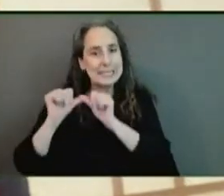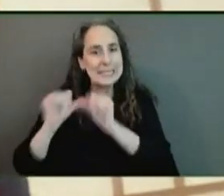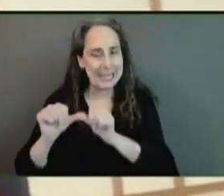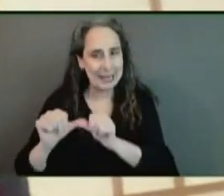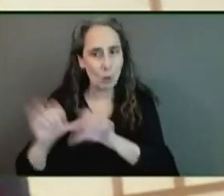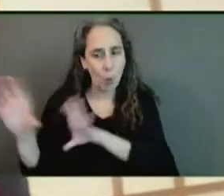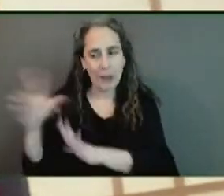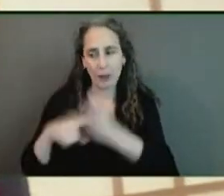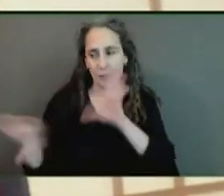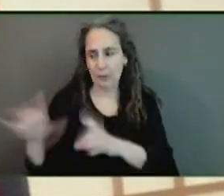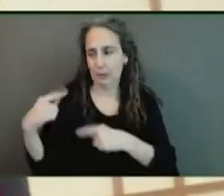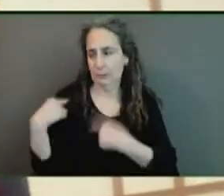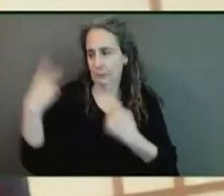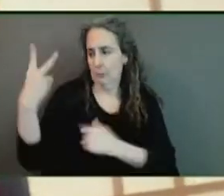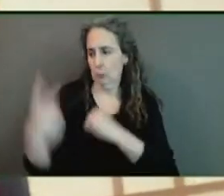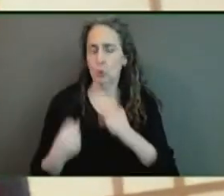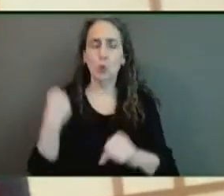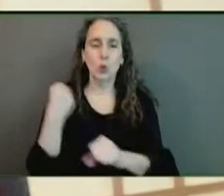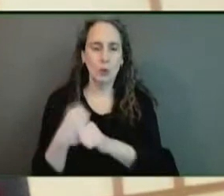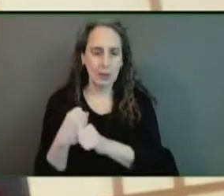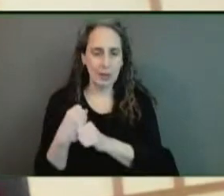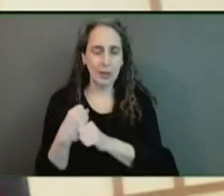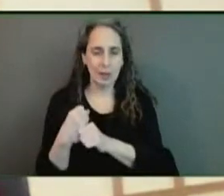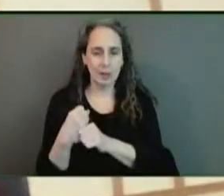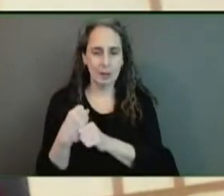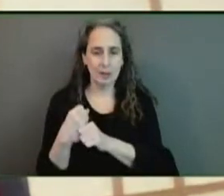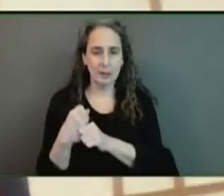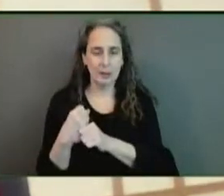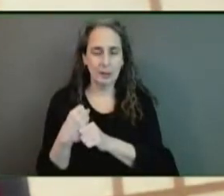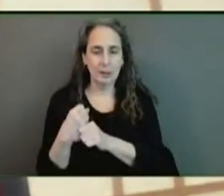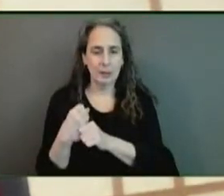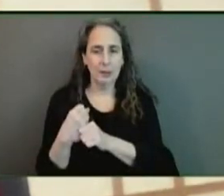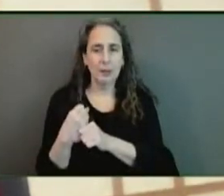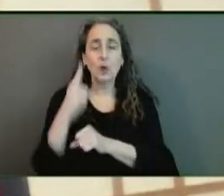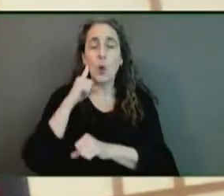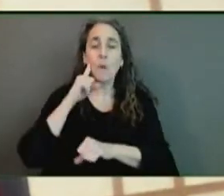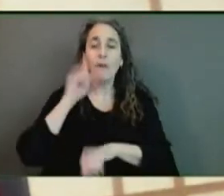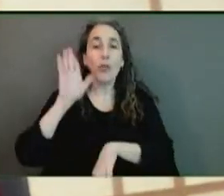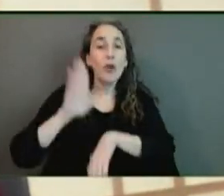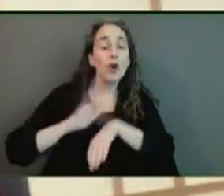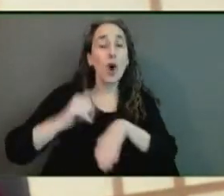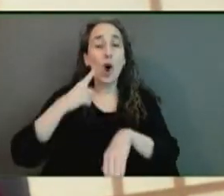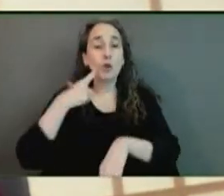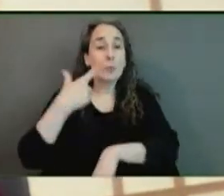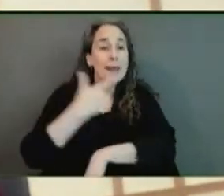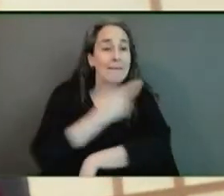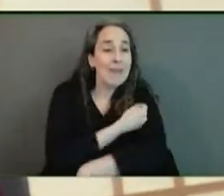need of the community to continue to do what it has been